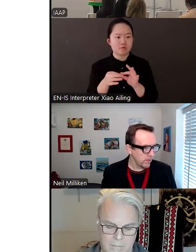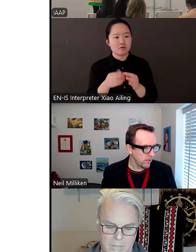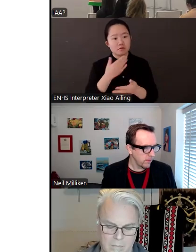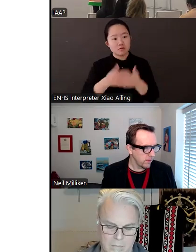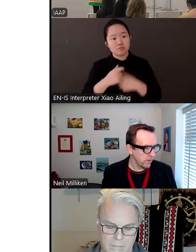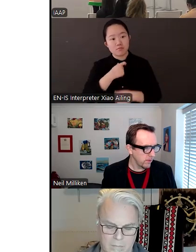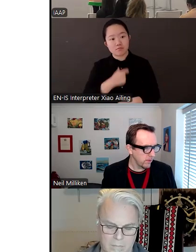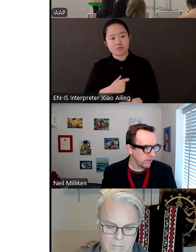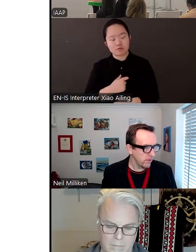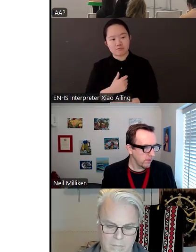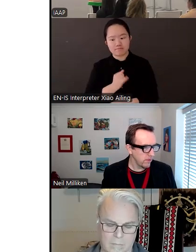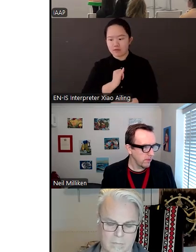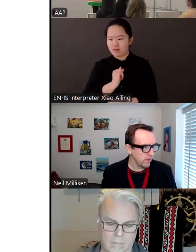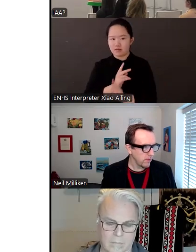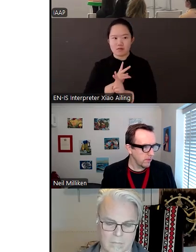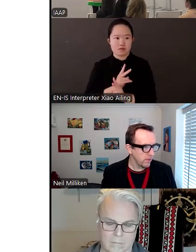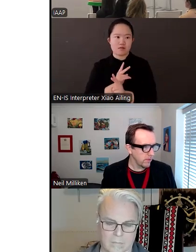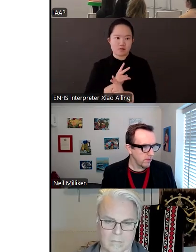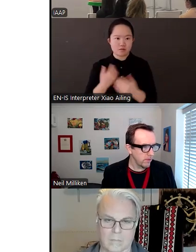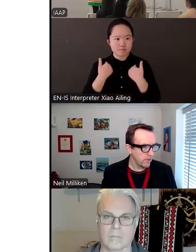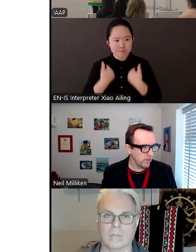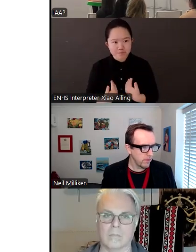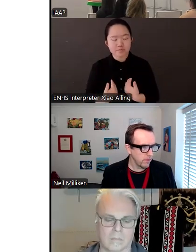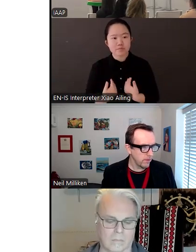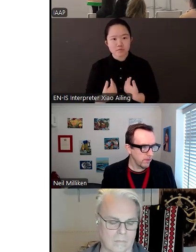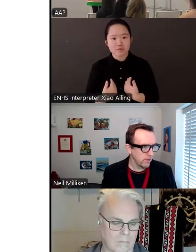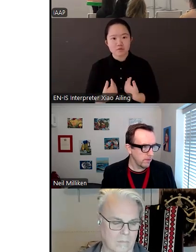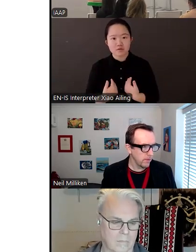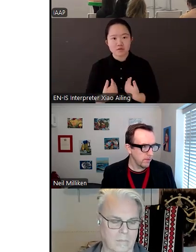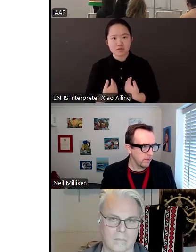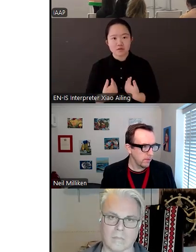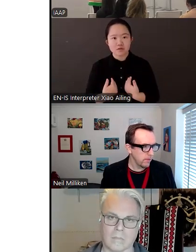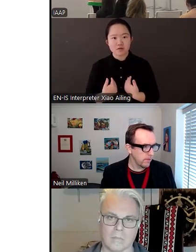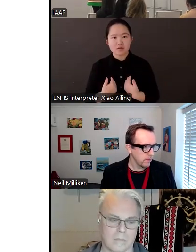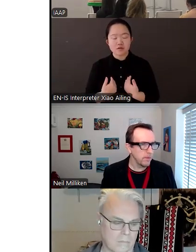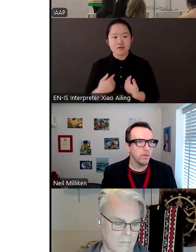a very socially and emotionally draining process of constantly navigating between concealing,